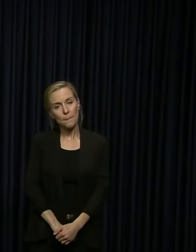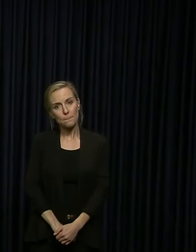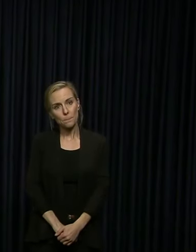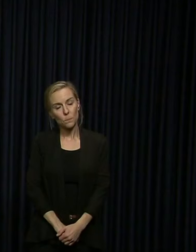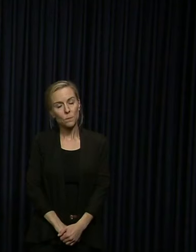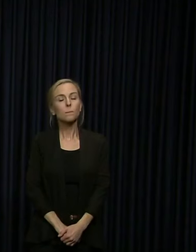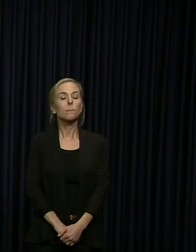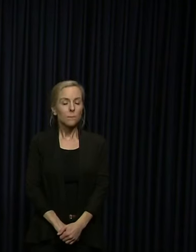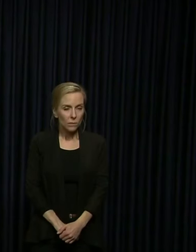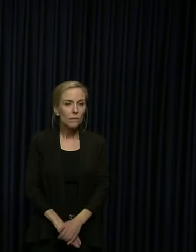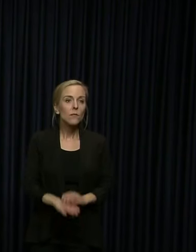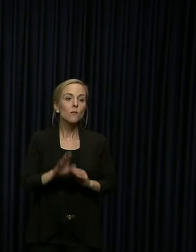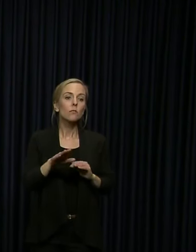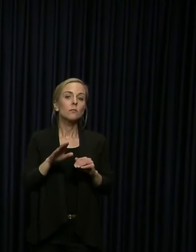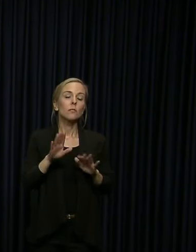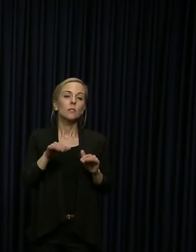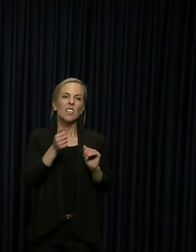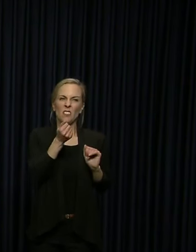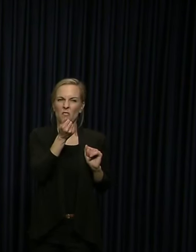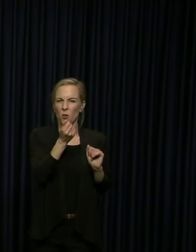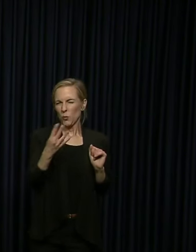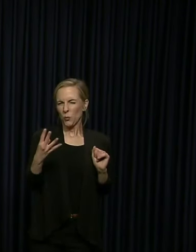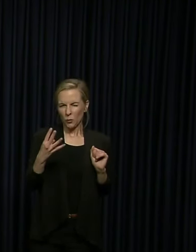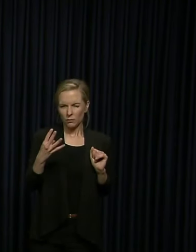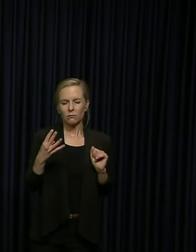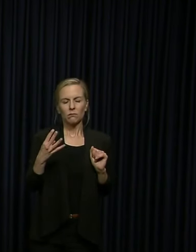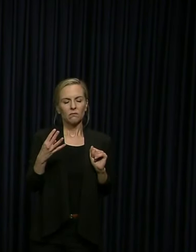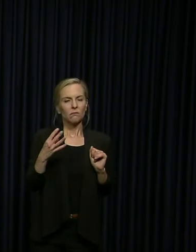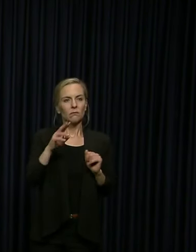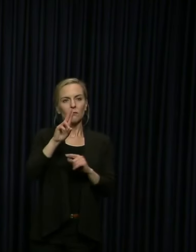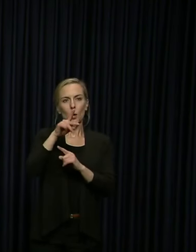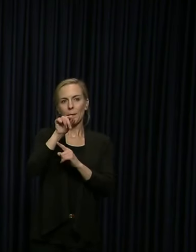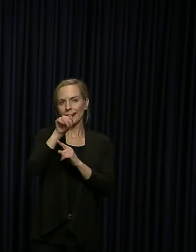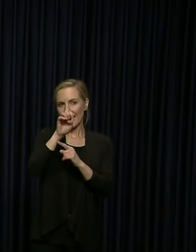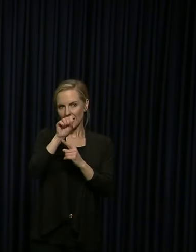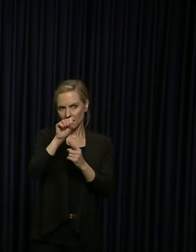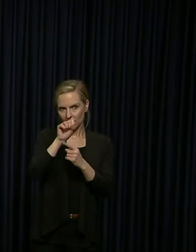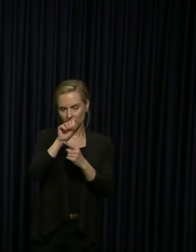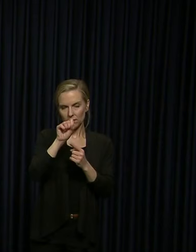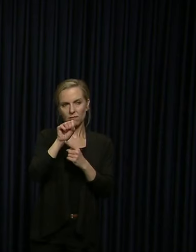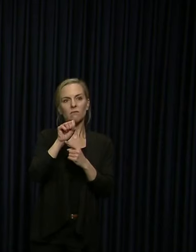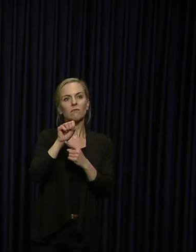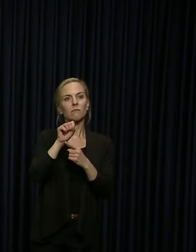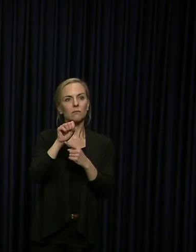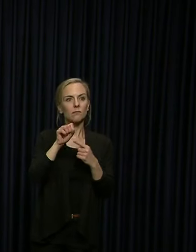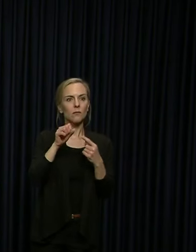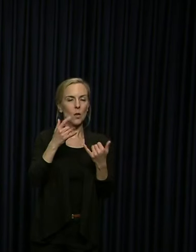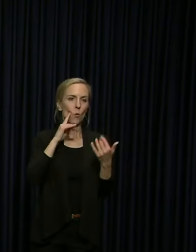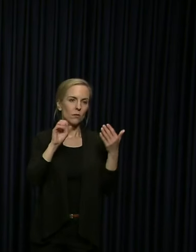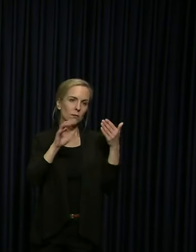DO THAT, WE'LL ALMOST DOUBLE THE NUMBER OF TESTS THAT WE CAN CONFIRM IN KENTUCKY IN A FULL